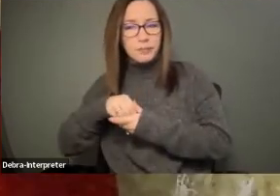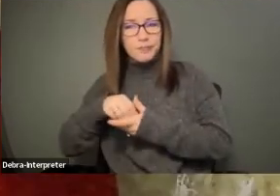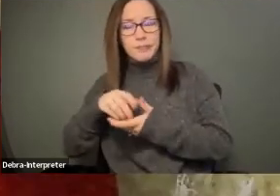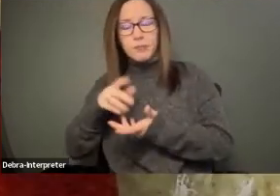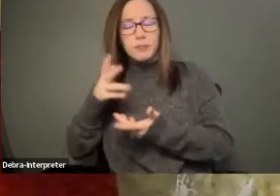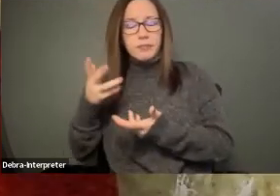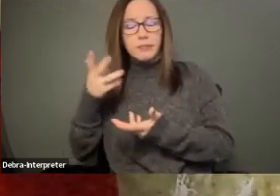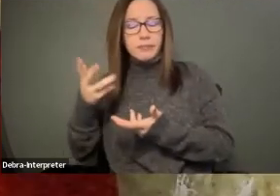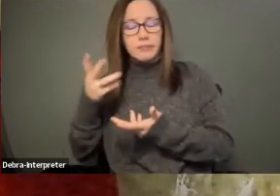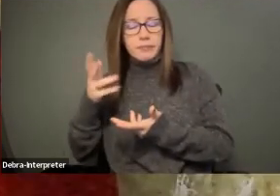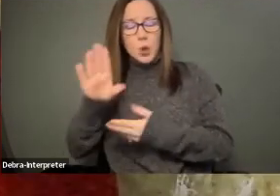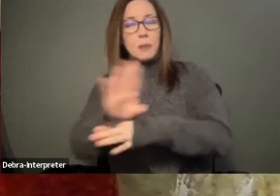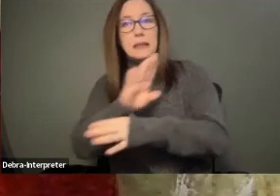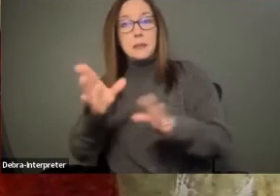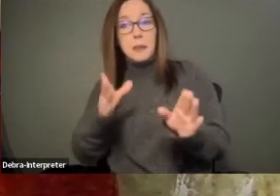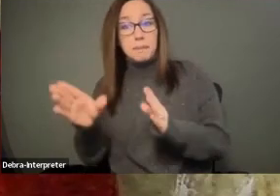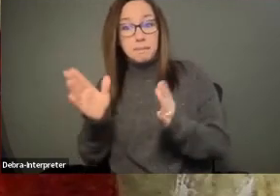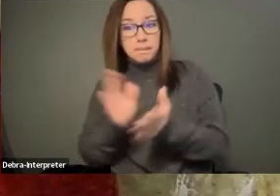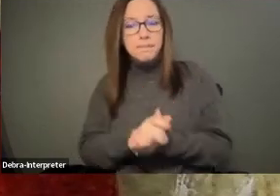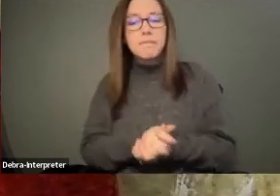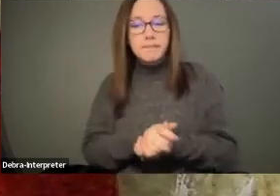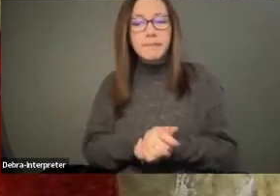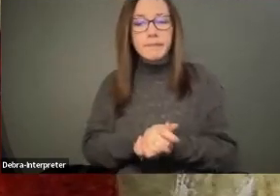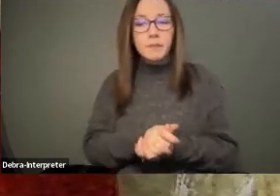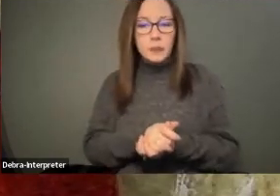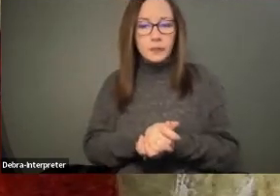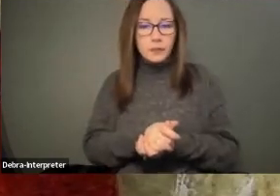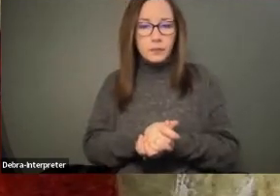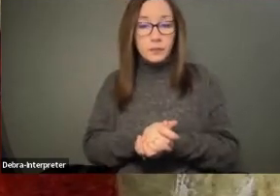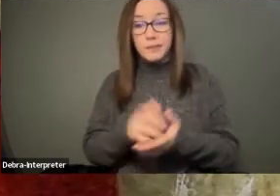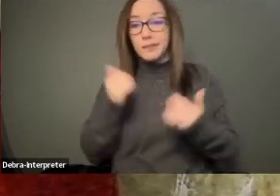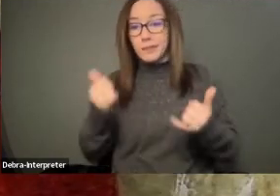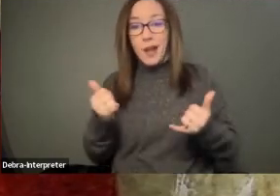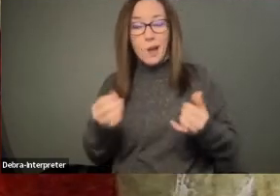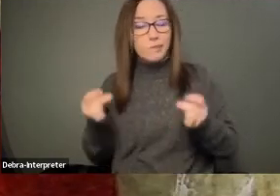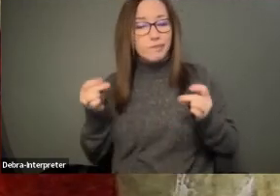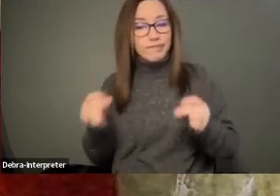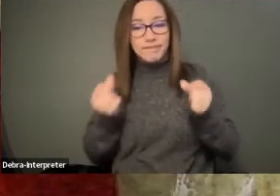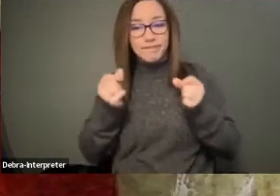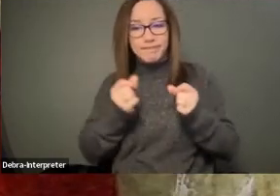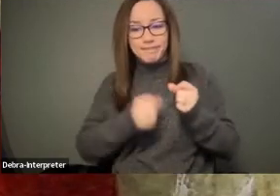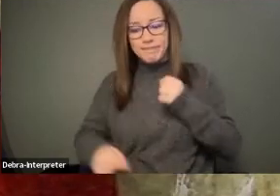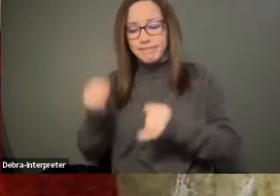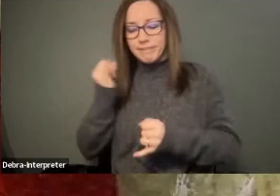might be able to take into account if you have that